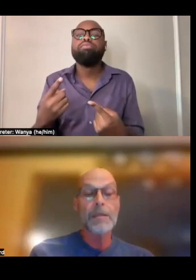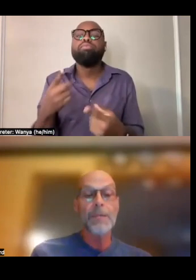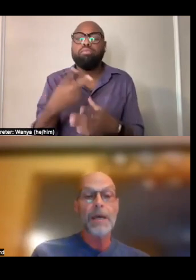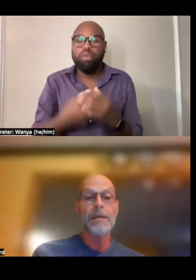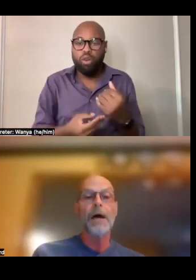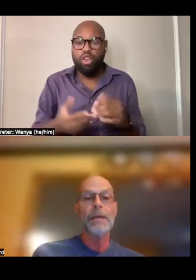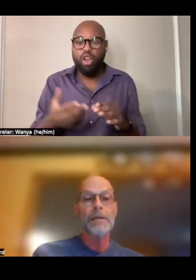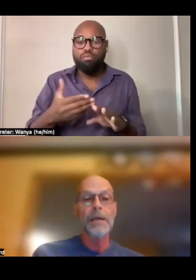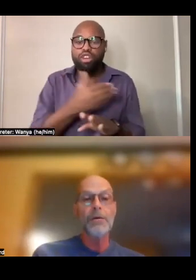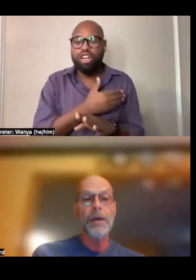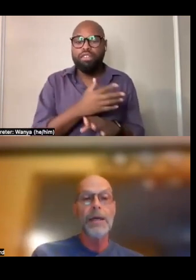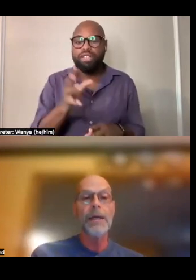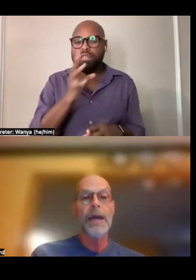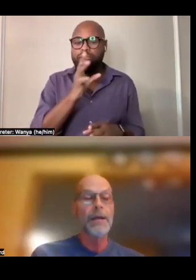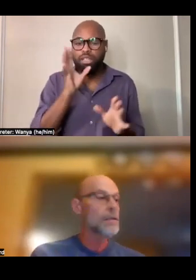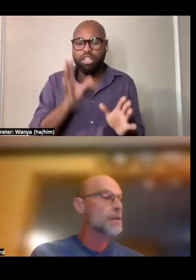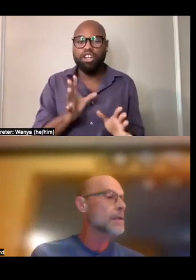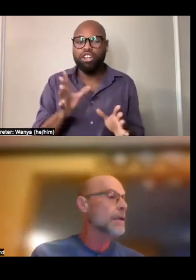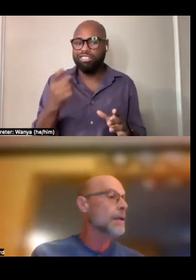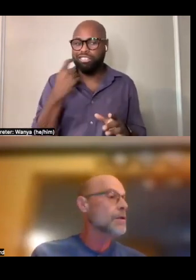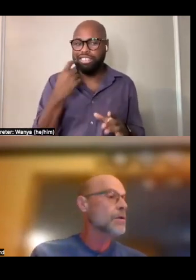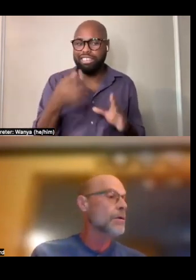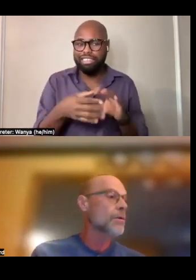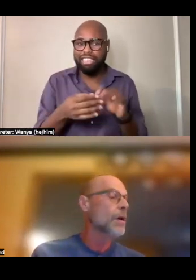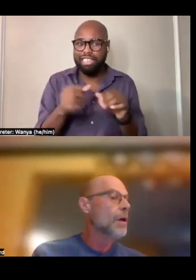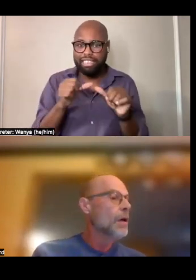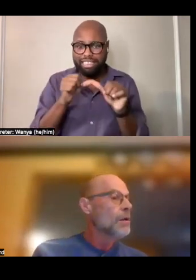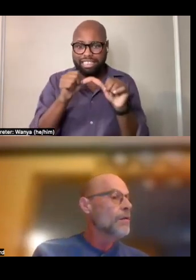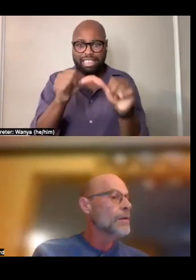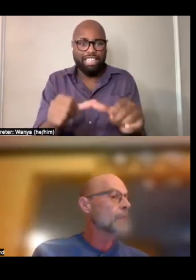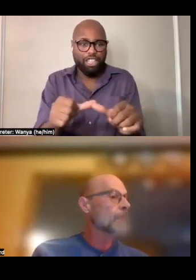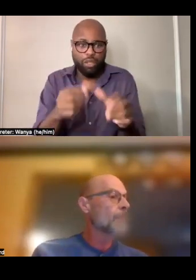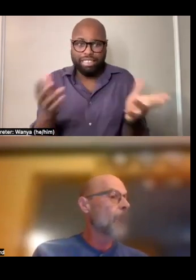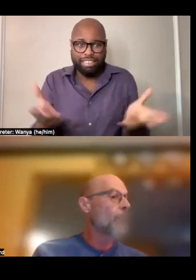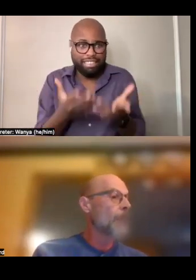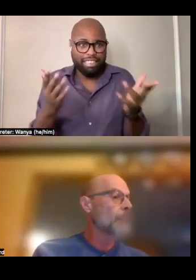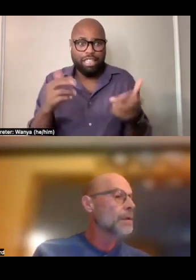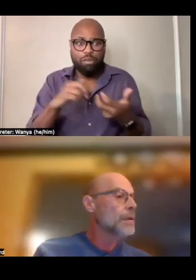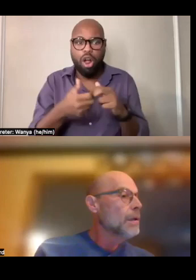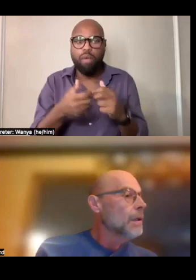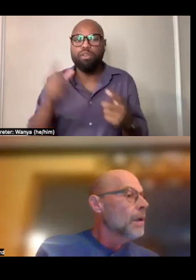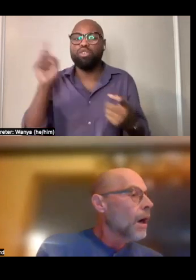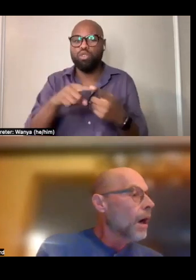has been a continuing and existing issue to this moment.